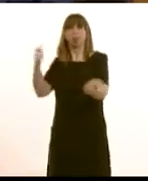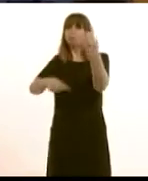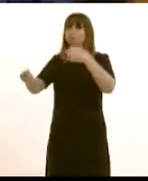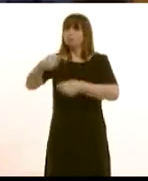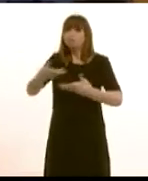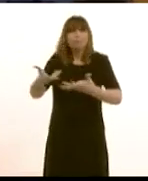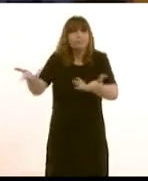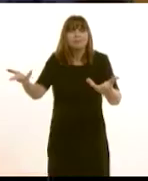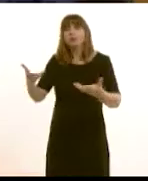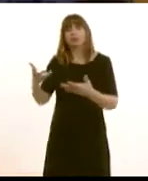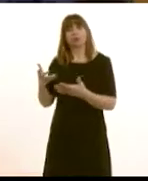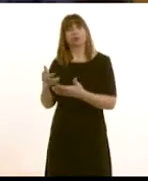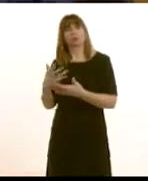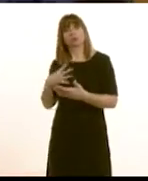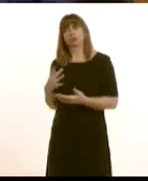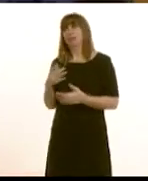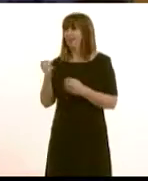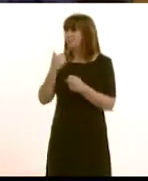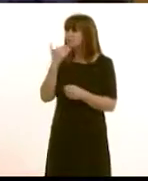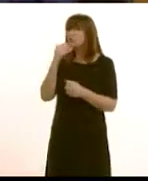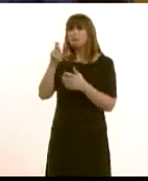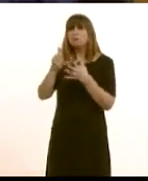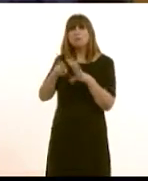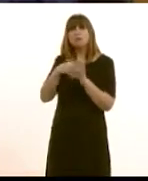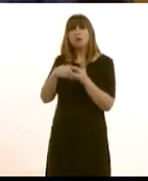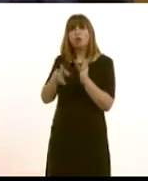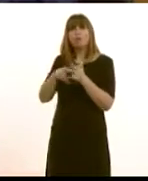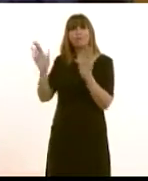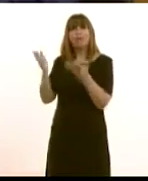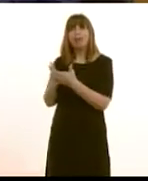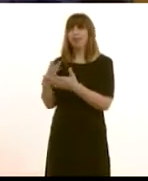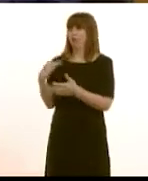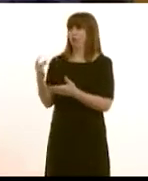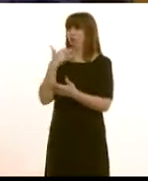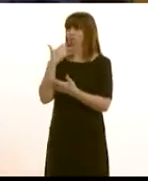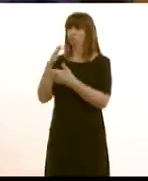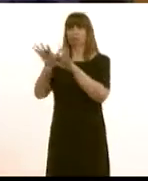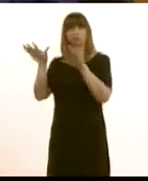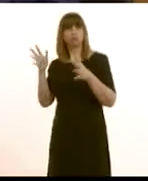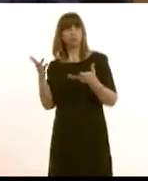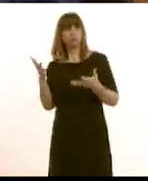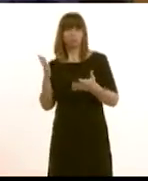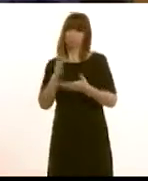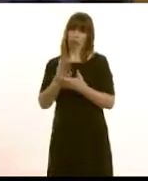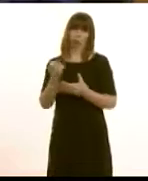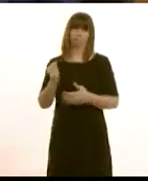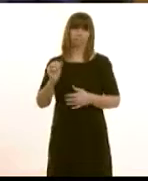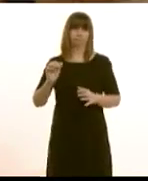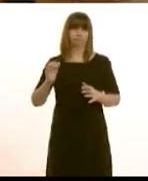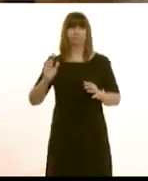volunteers in the Cynon Valley who would be more than willingóthey may be already; I donít know the structure thereóbut Iím sure there are even more volunteers who would